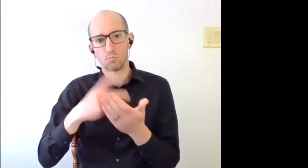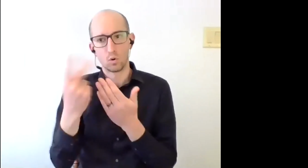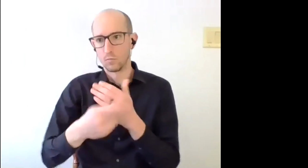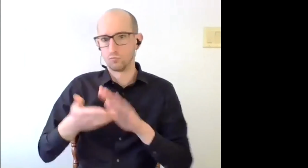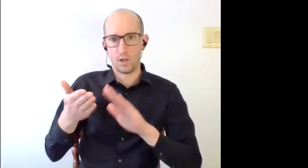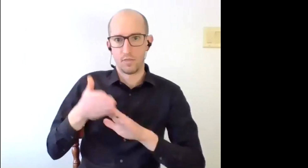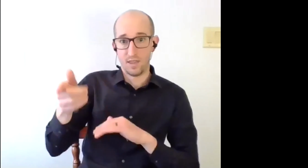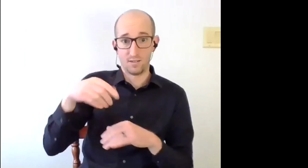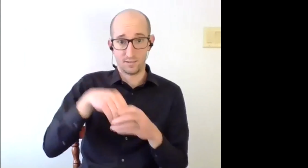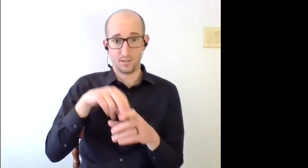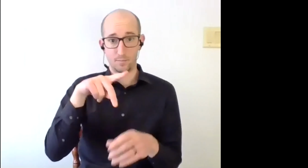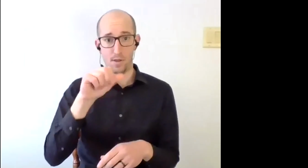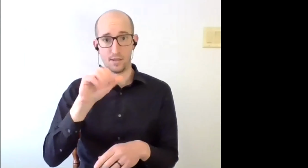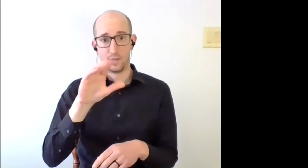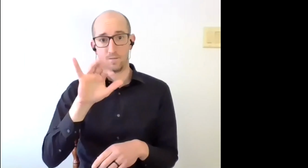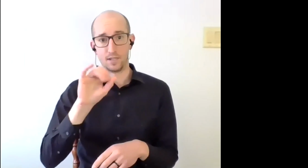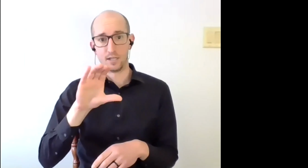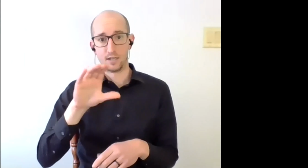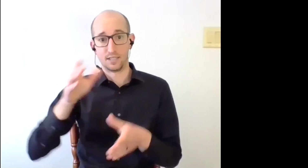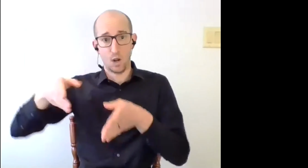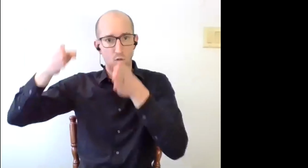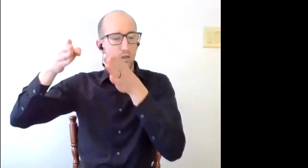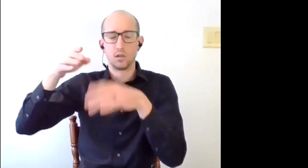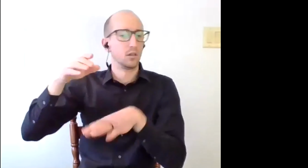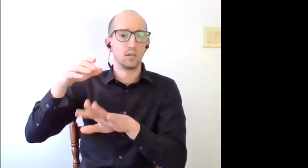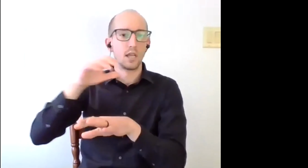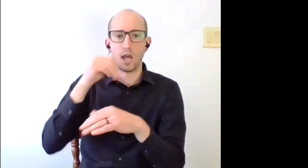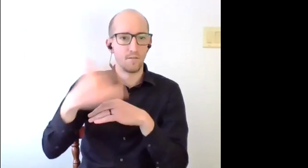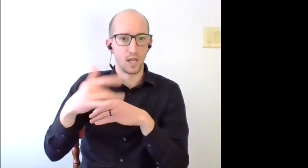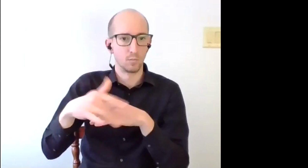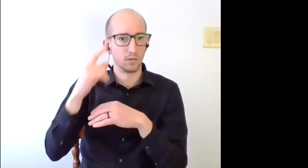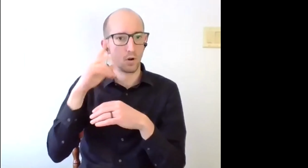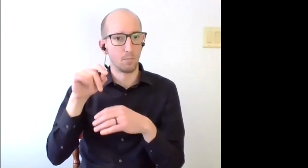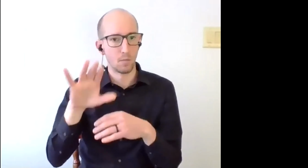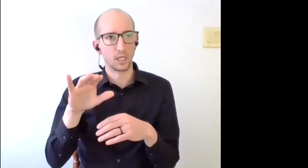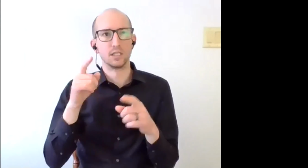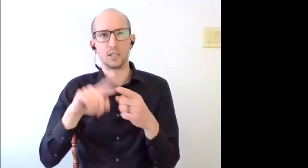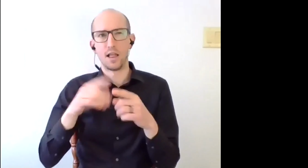to 5:00. Programs there are crossed. So the hec building,